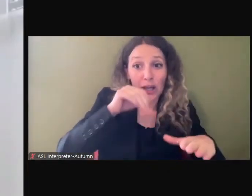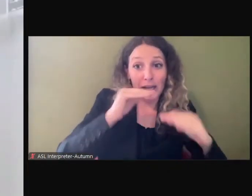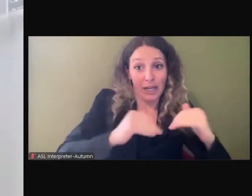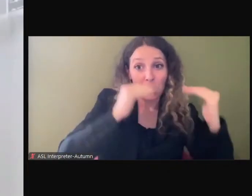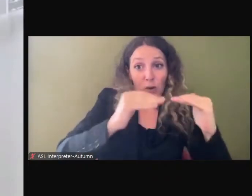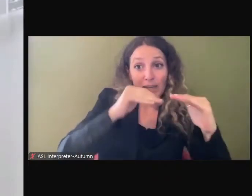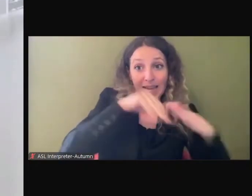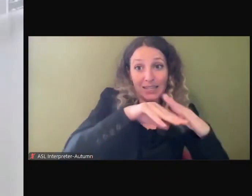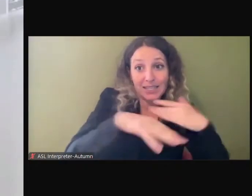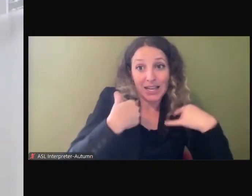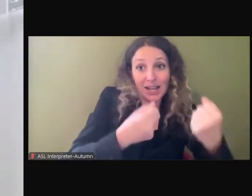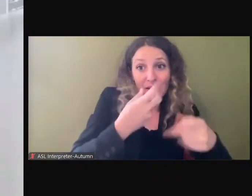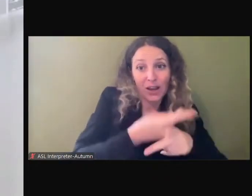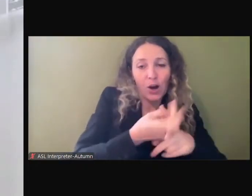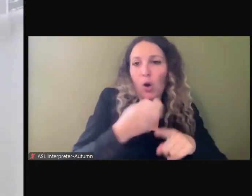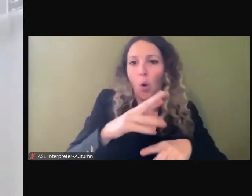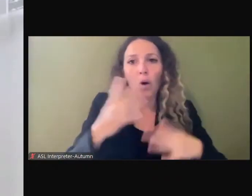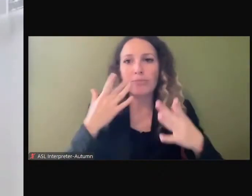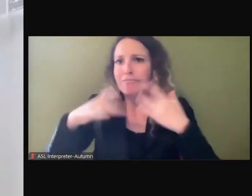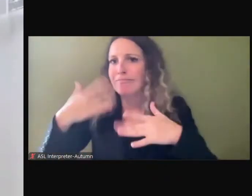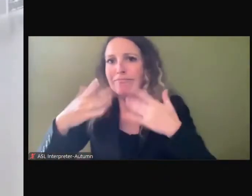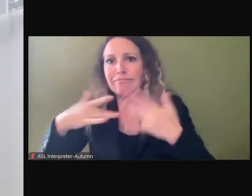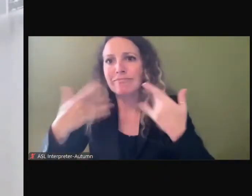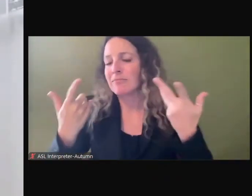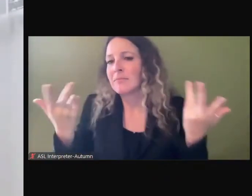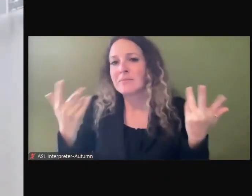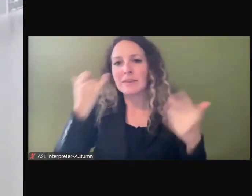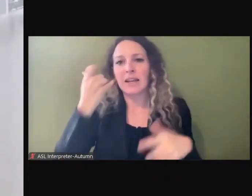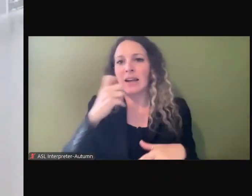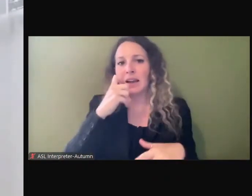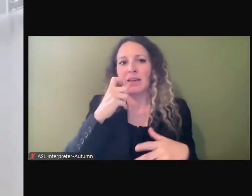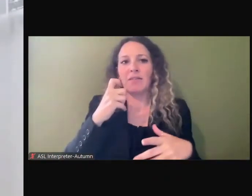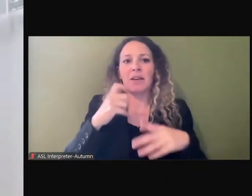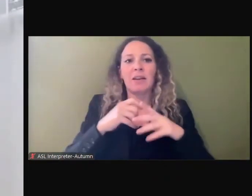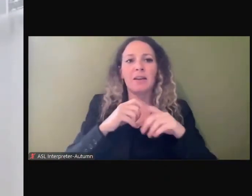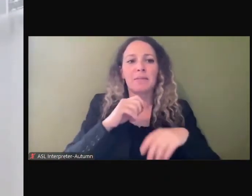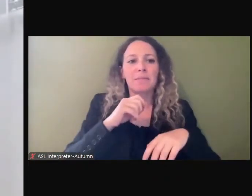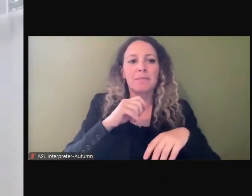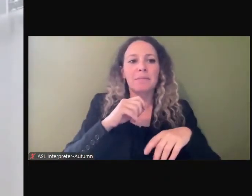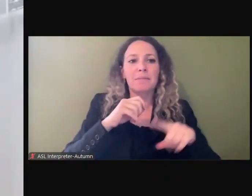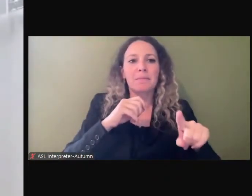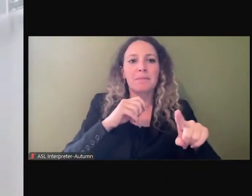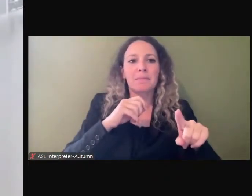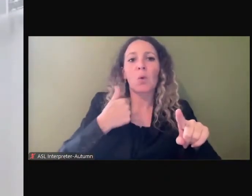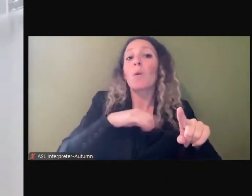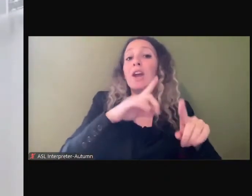Lastly, we focus on enhanced mental health and hospice care. We're working to ease and